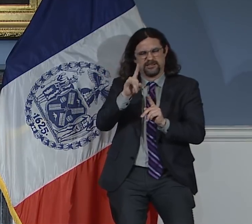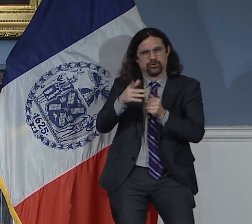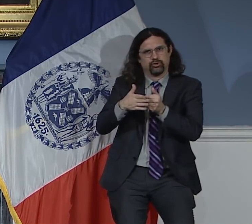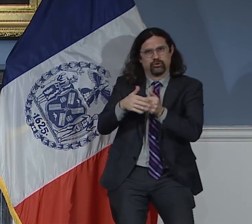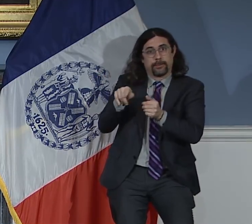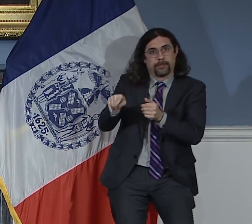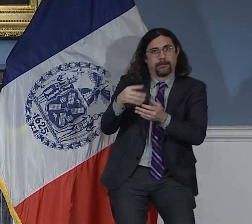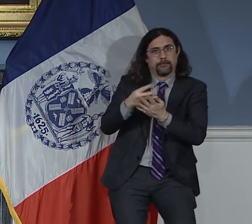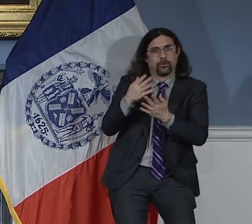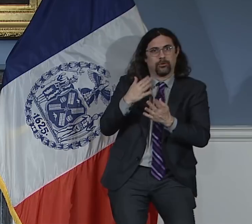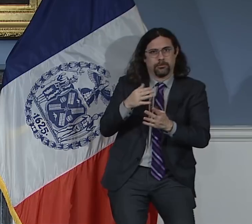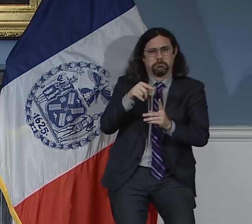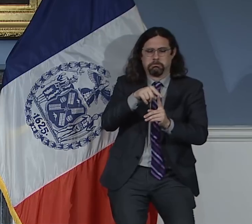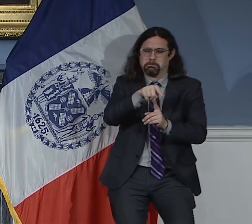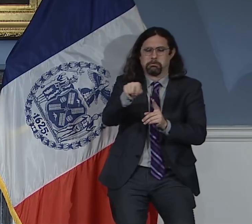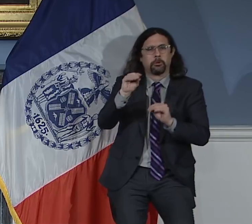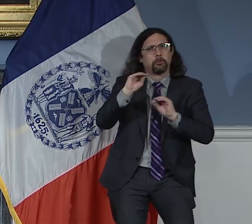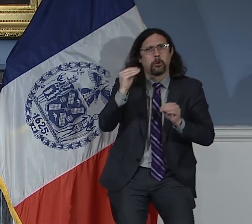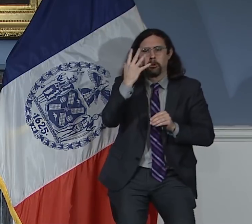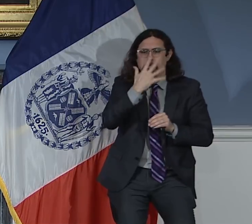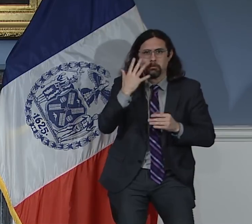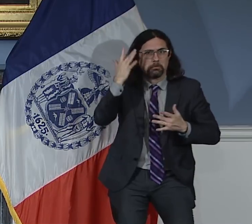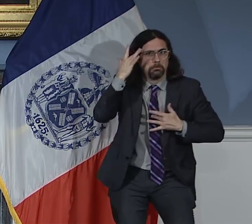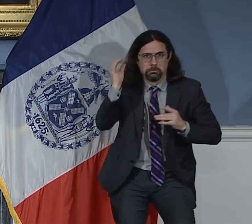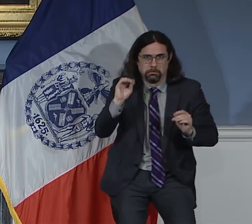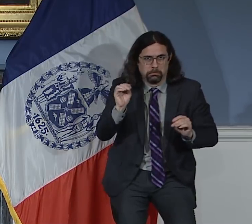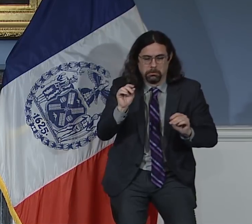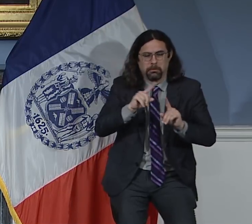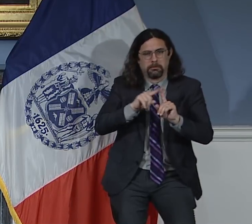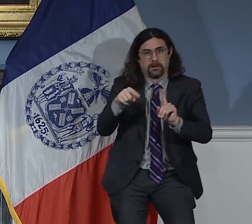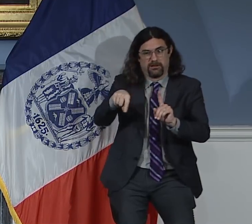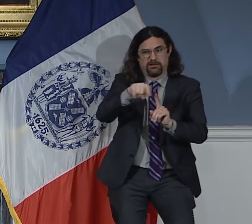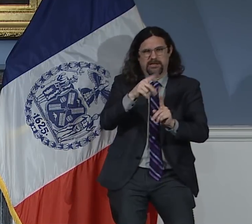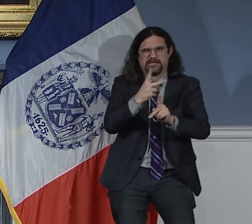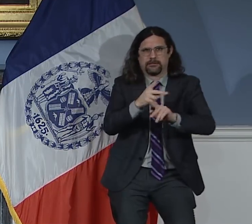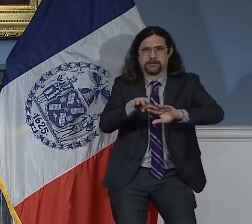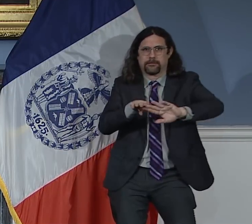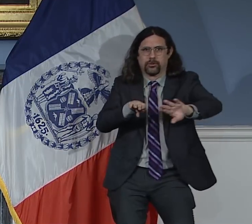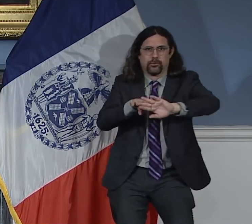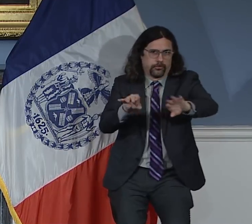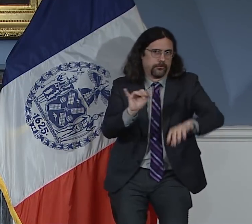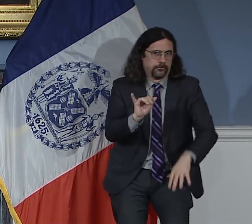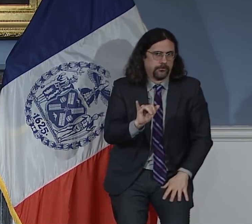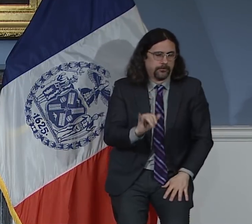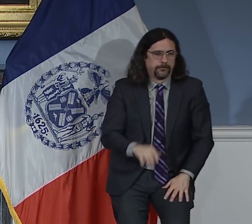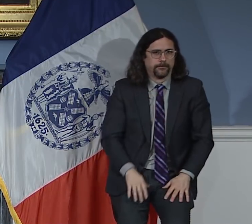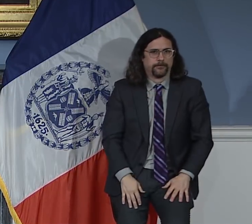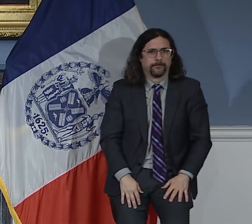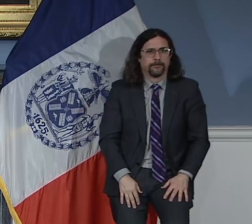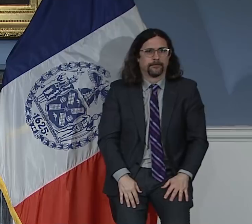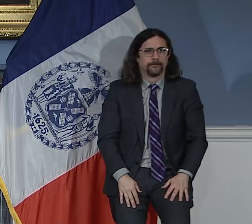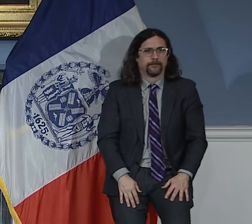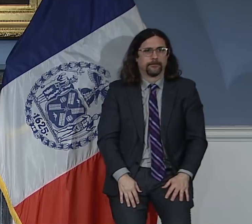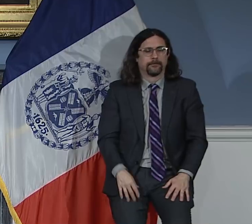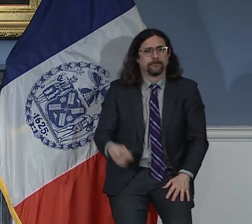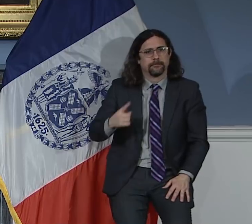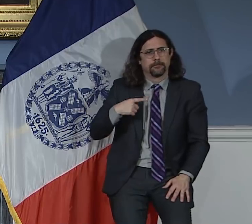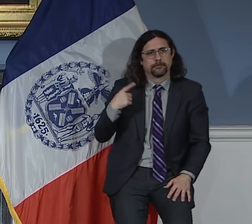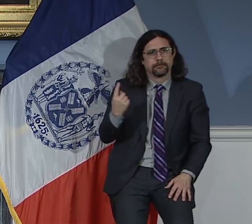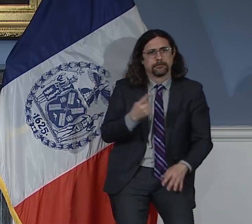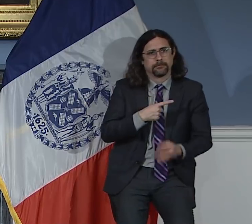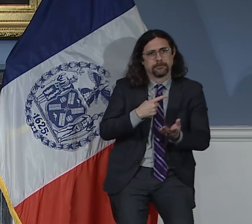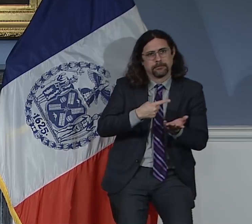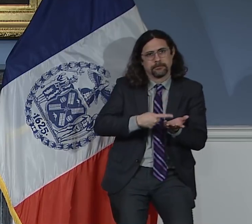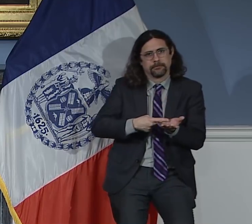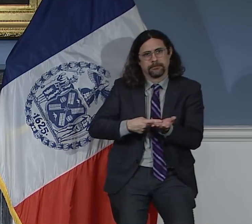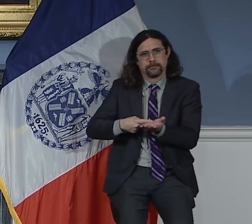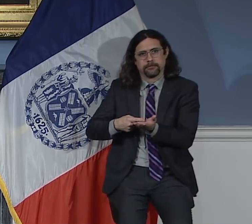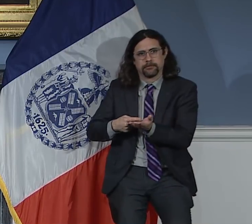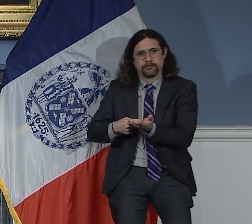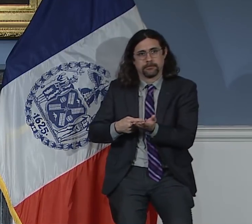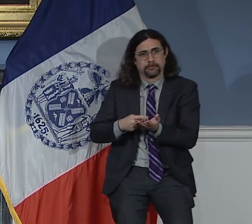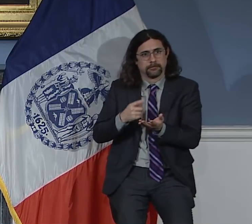QUESTION CAME UP